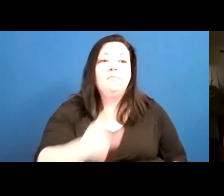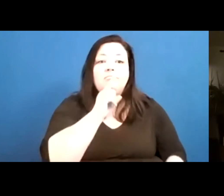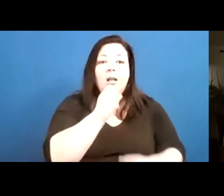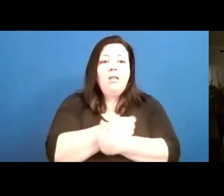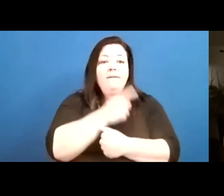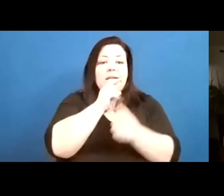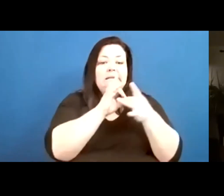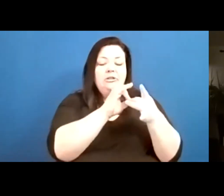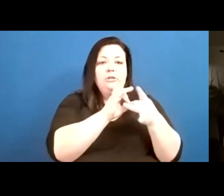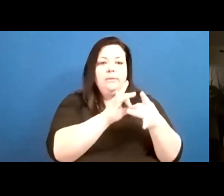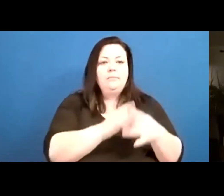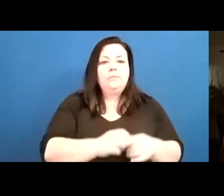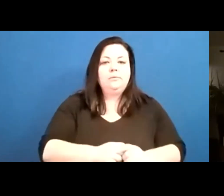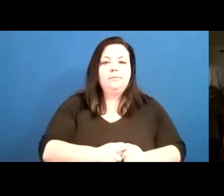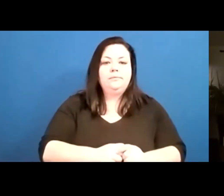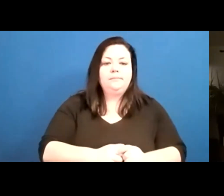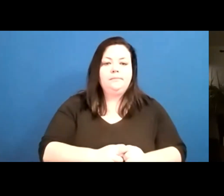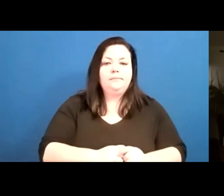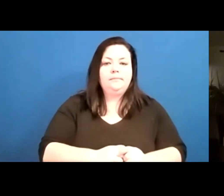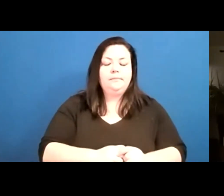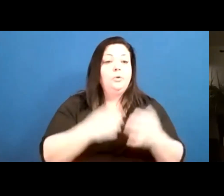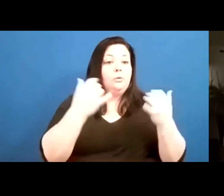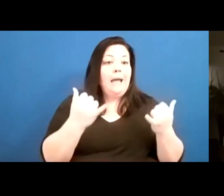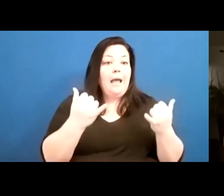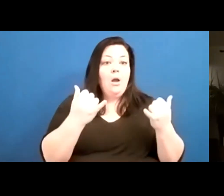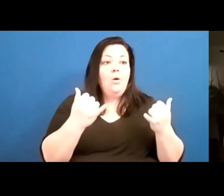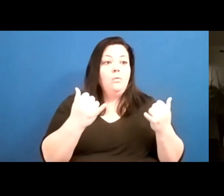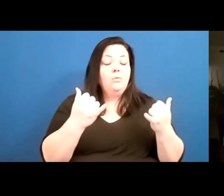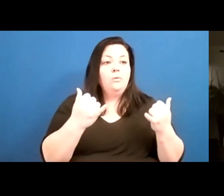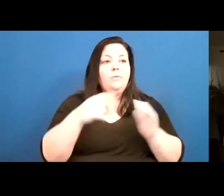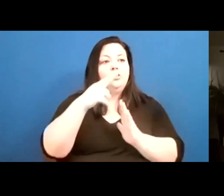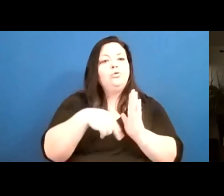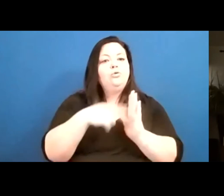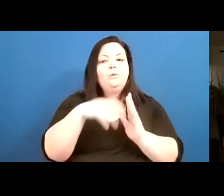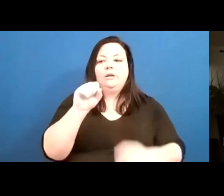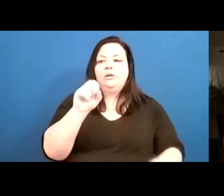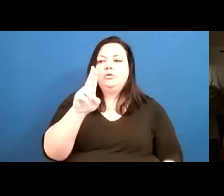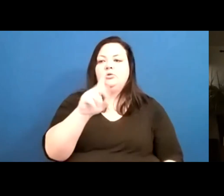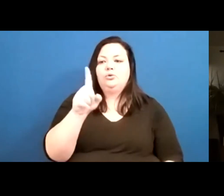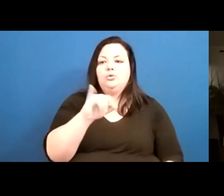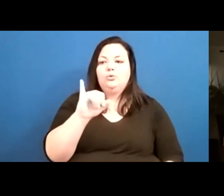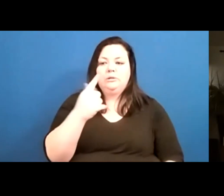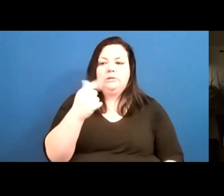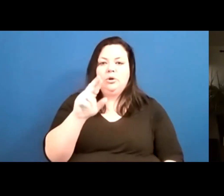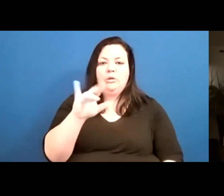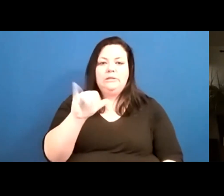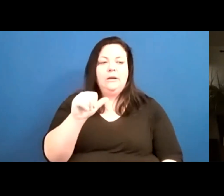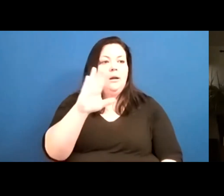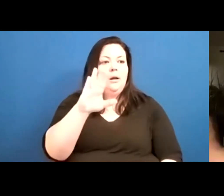so I'm just gonna go straight into, I'm gonna i'm gonna read you Suzi Garcia's bio, and, um, invite Suzi to, to the stage.